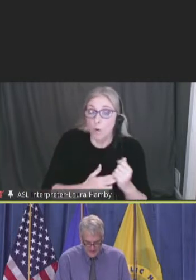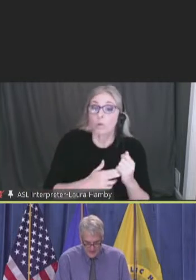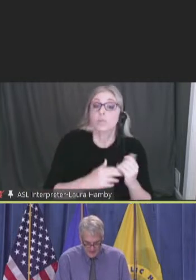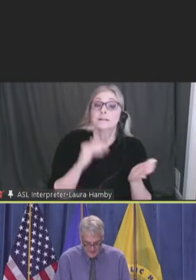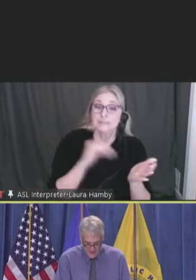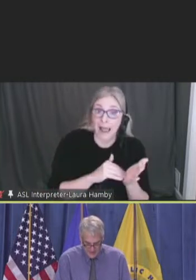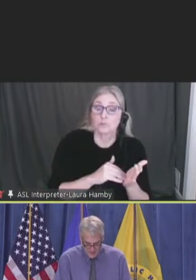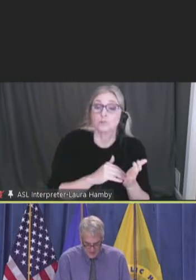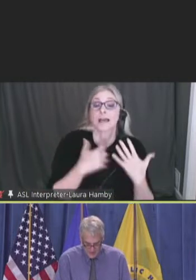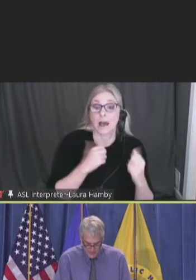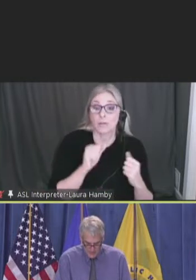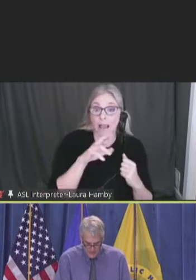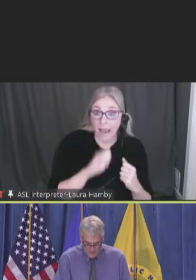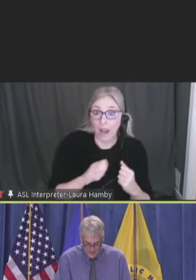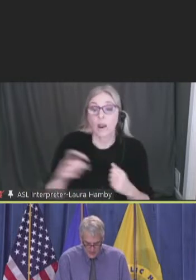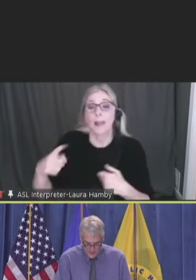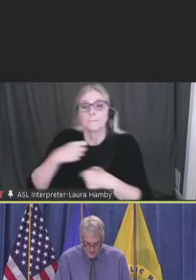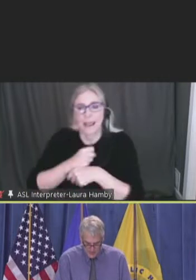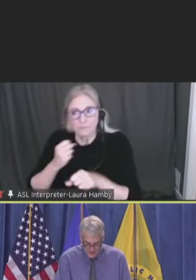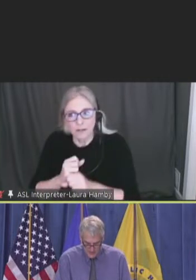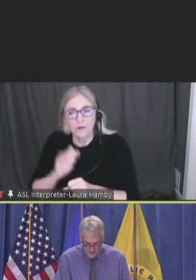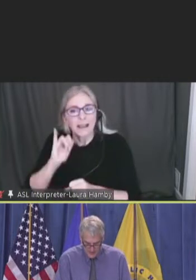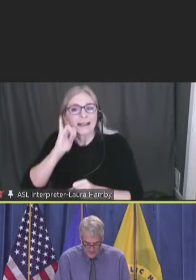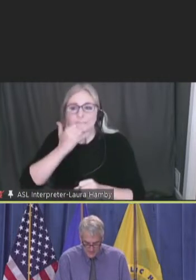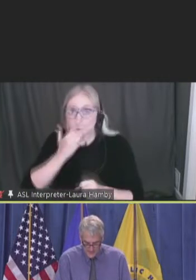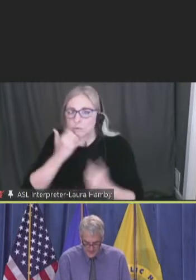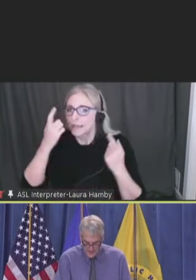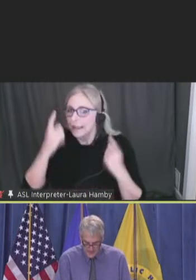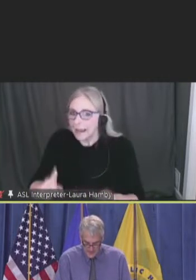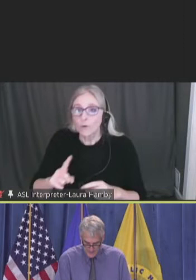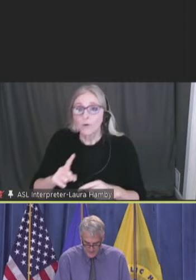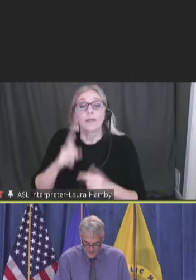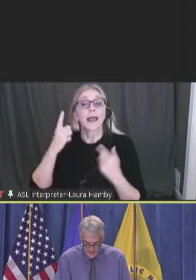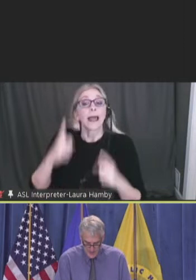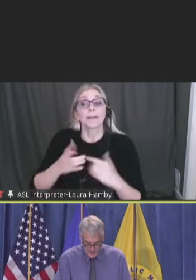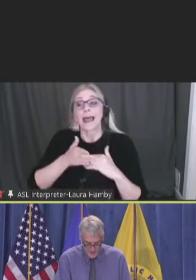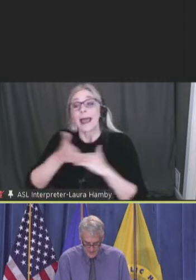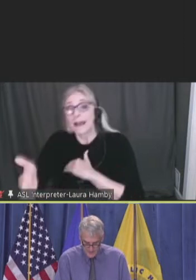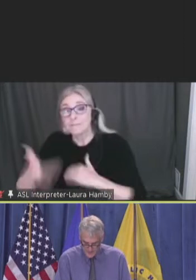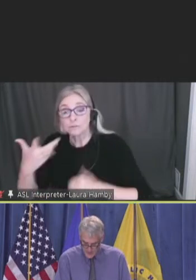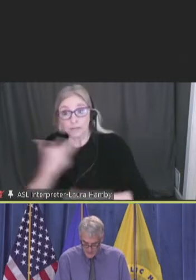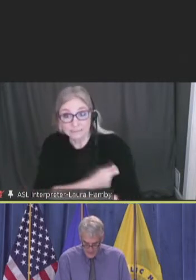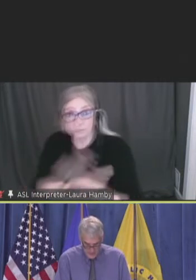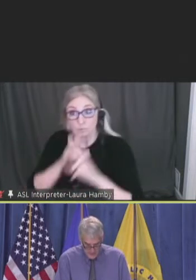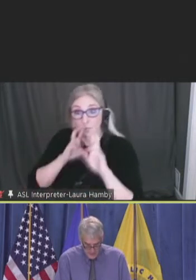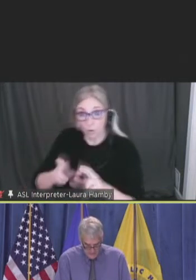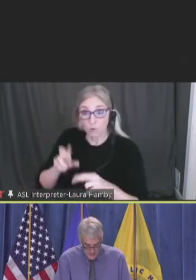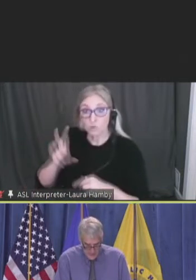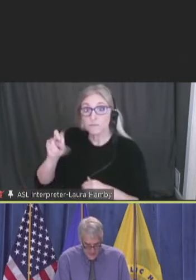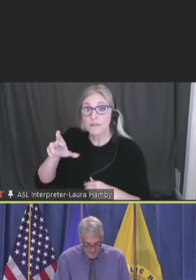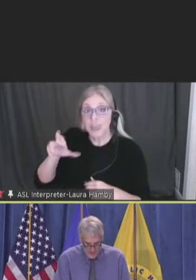vaccine manufacturers to report adverse errors that occur after vaccination -- to report those into VAERS.